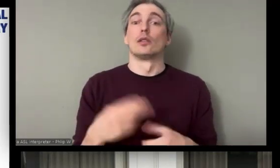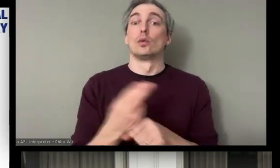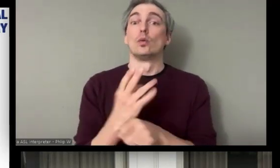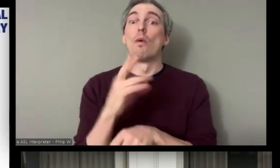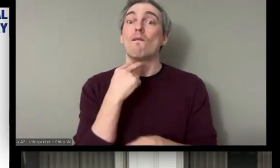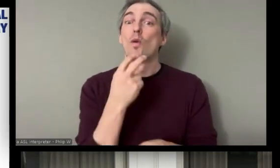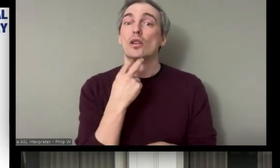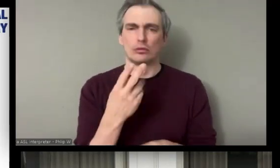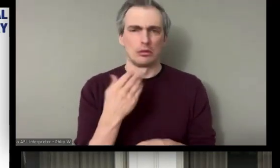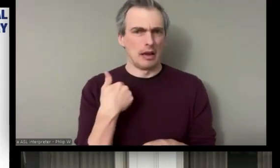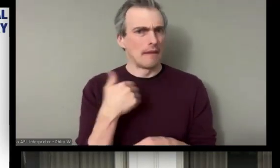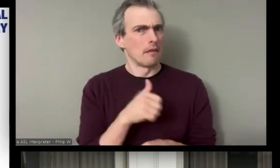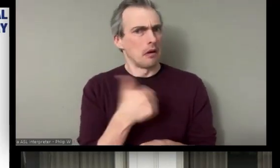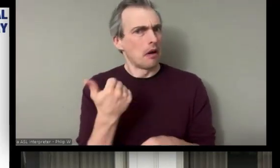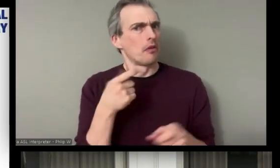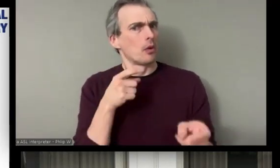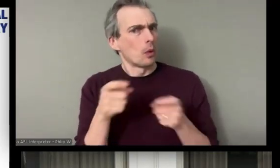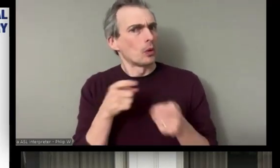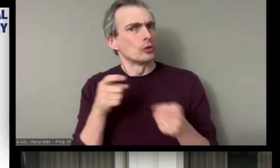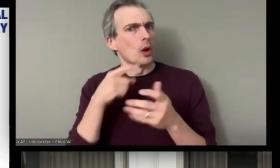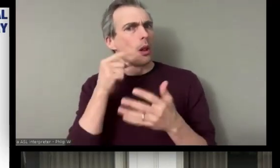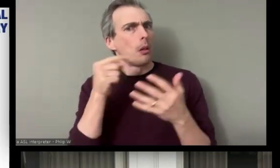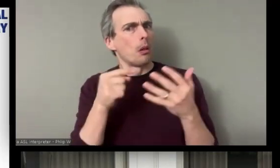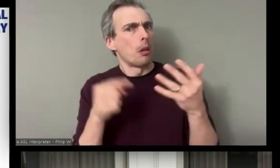But you still have to have a developer that designed it that way.